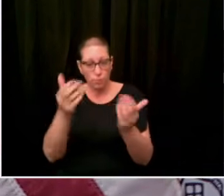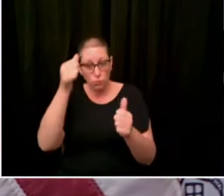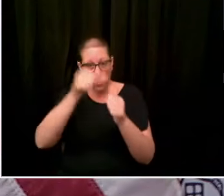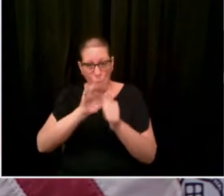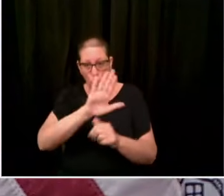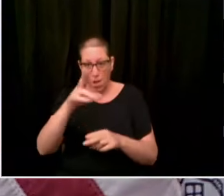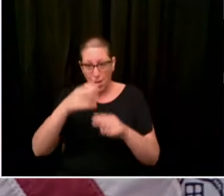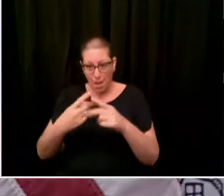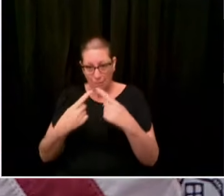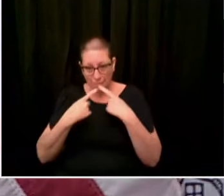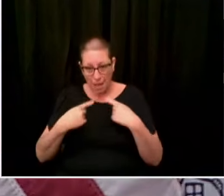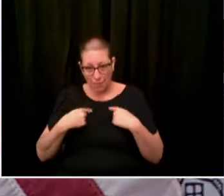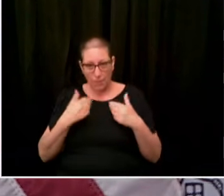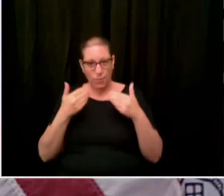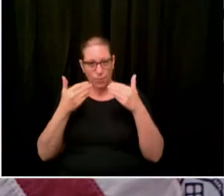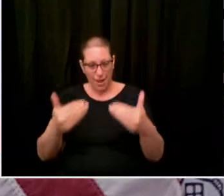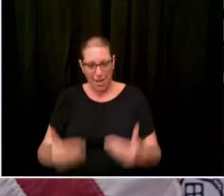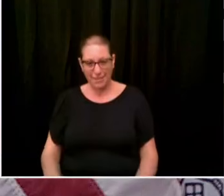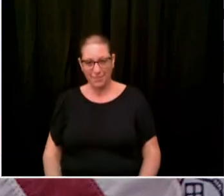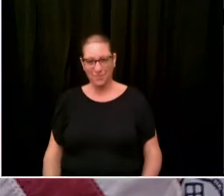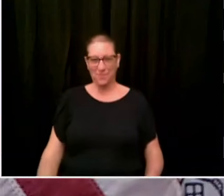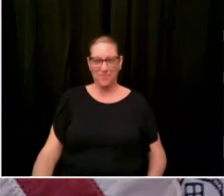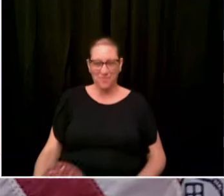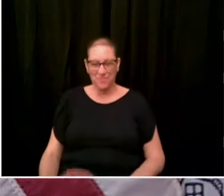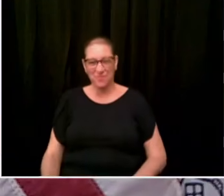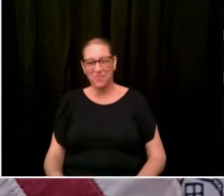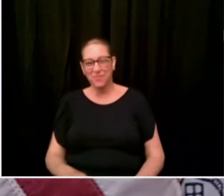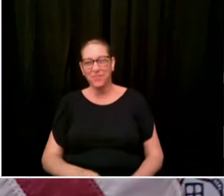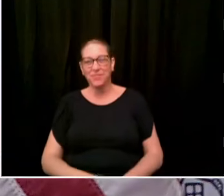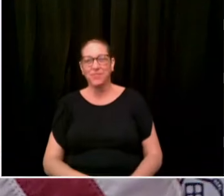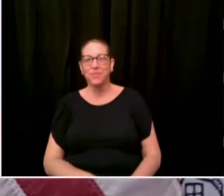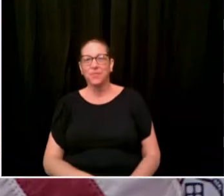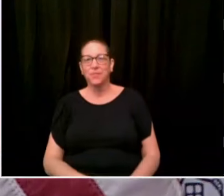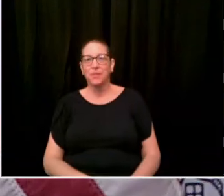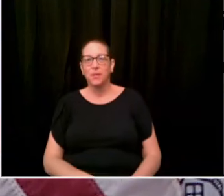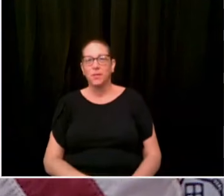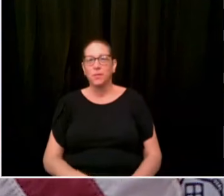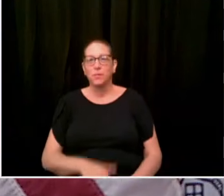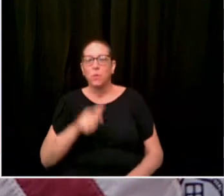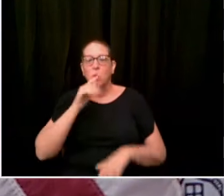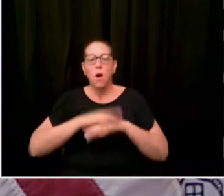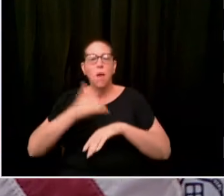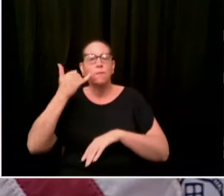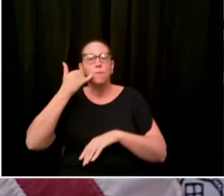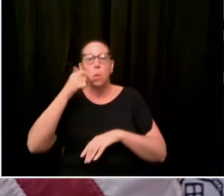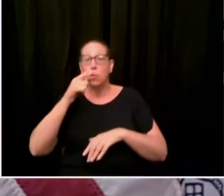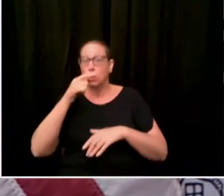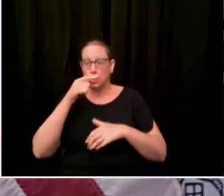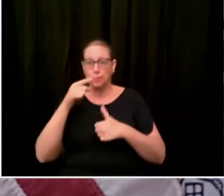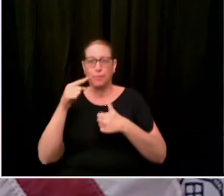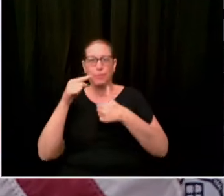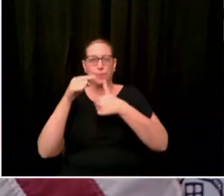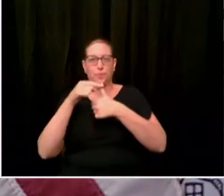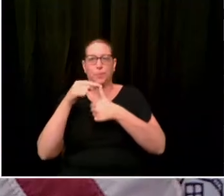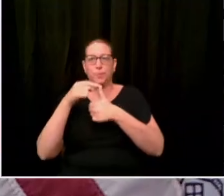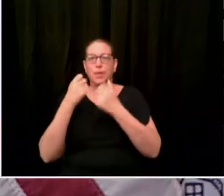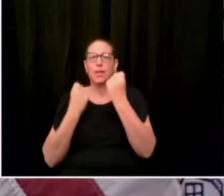WITH THAT, WE TURN TO OUR COLLEAGUES IN THE MEDIA. PLEASE REMIND ME OF THE NAME AND OUTLET OF EACH